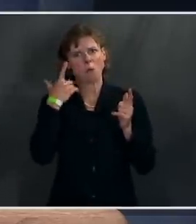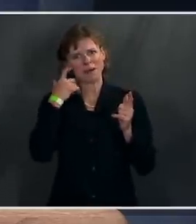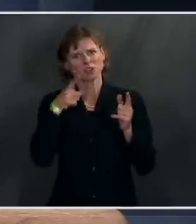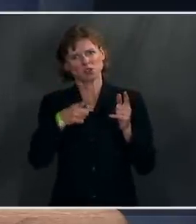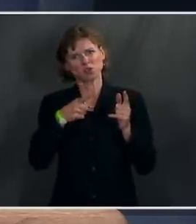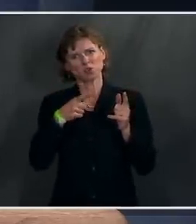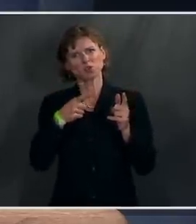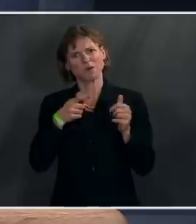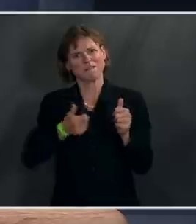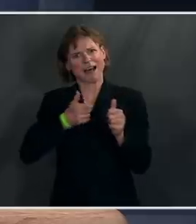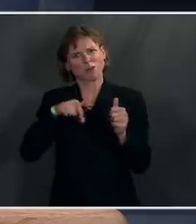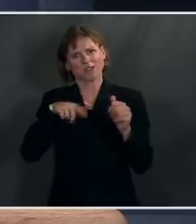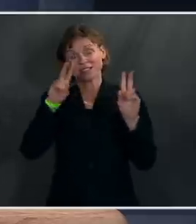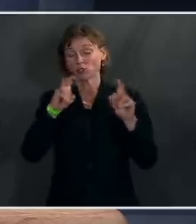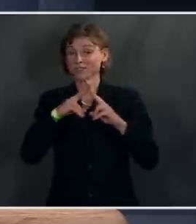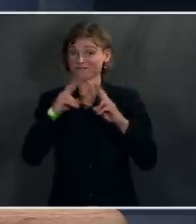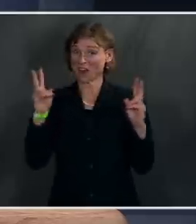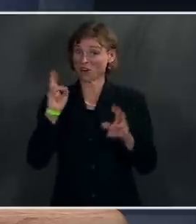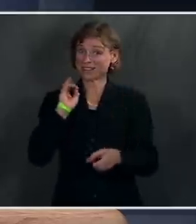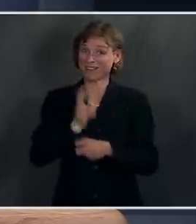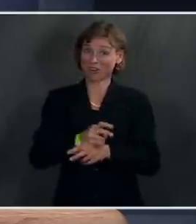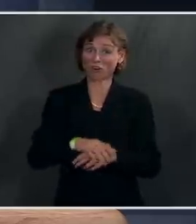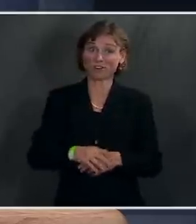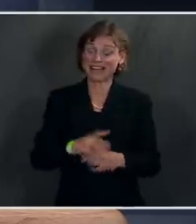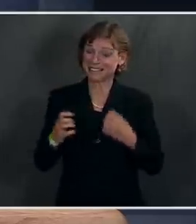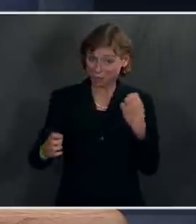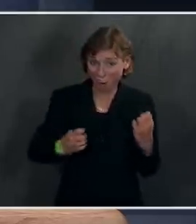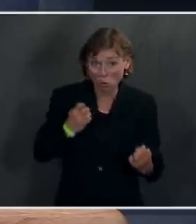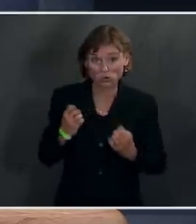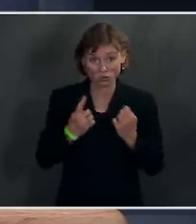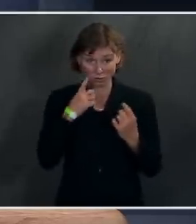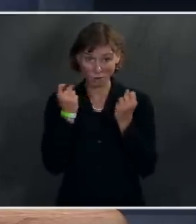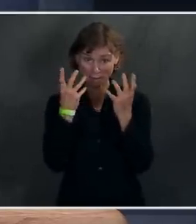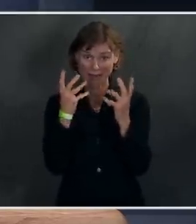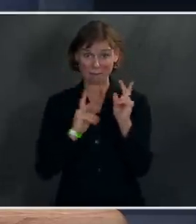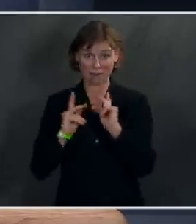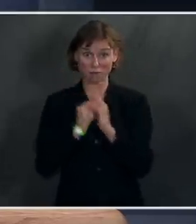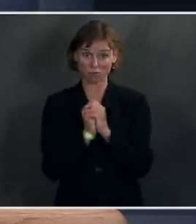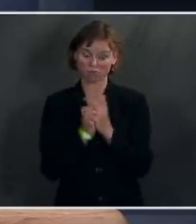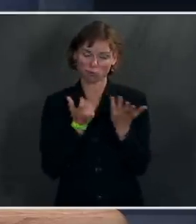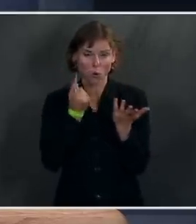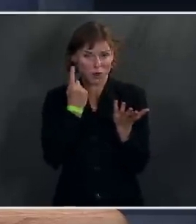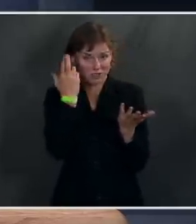This is very difficult. It's emotional for a lot of people for understandable reasons.